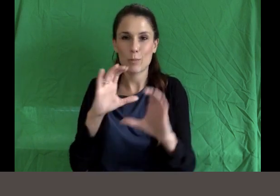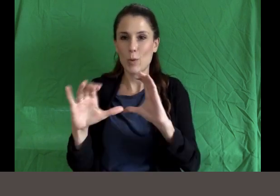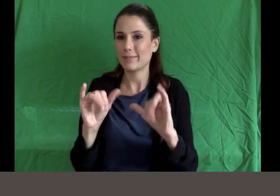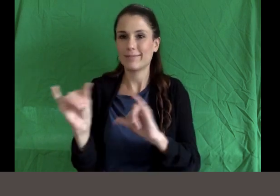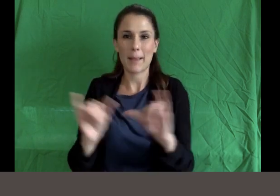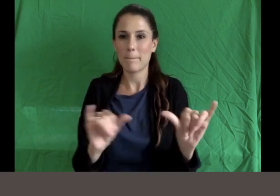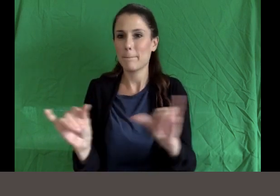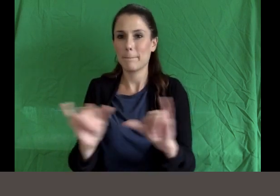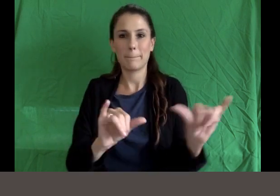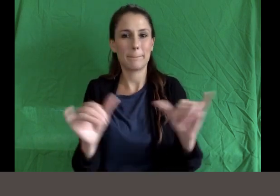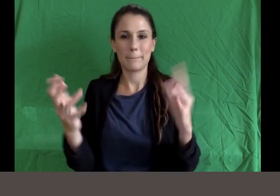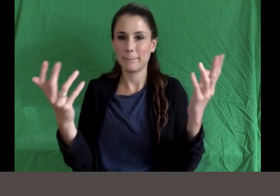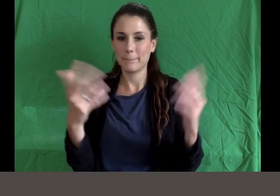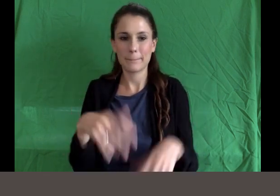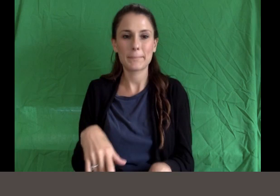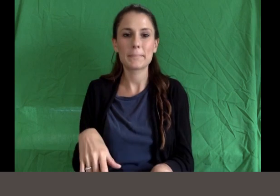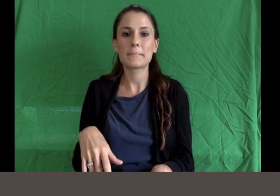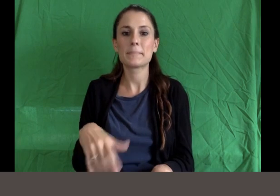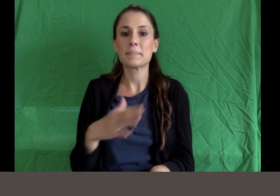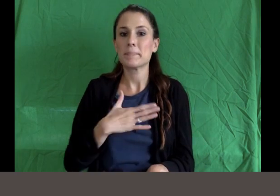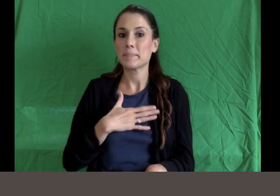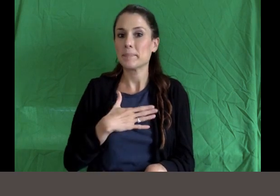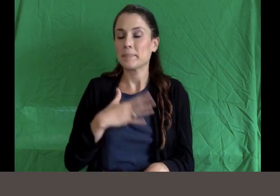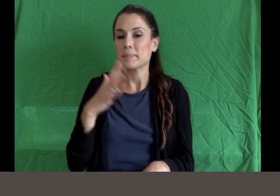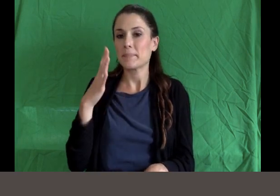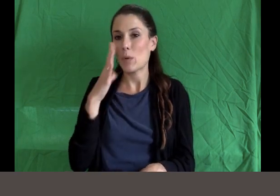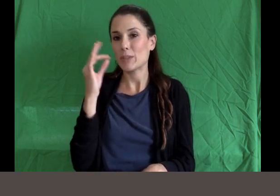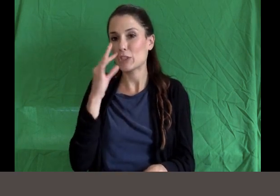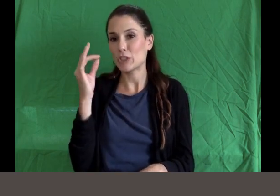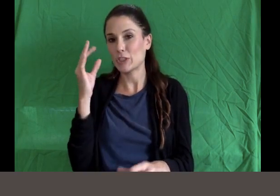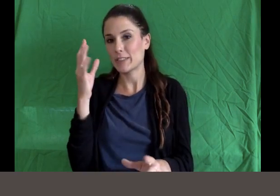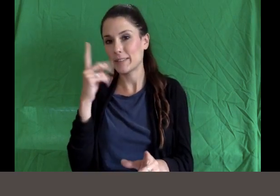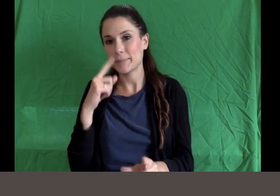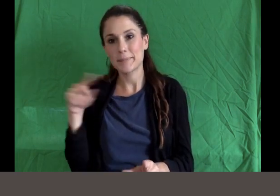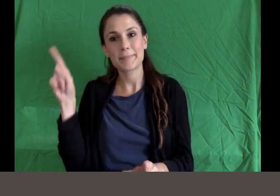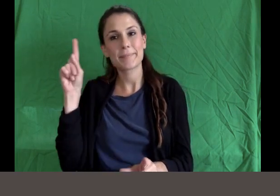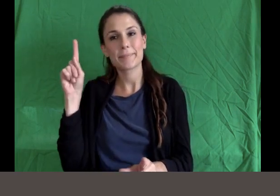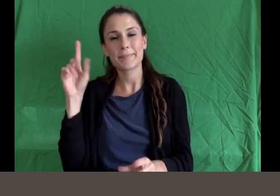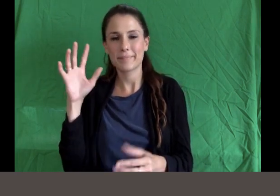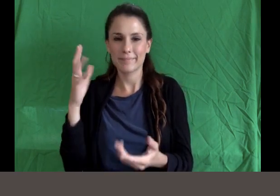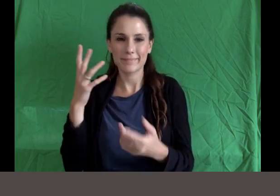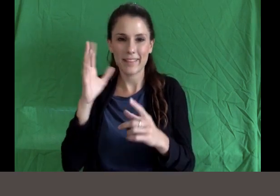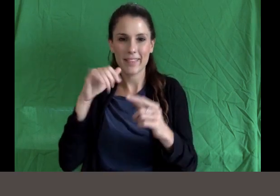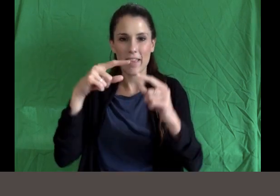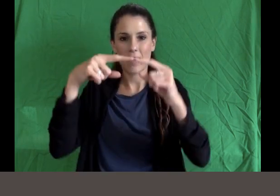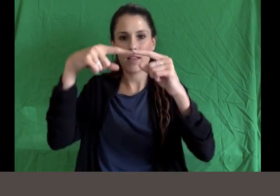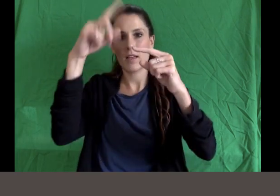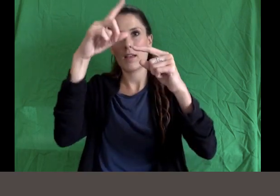either a high or low extreme and then our inner quartiles the 25th and 75th are represented by the